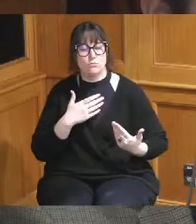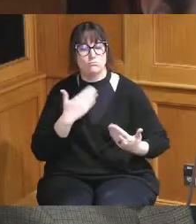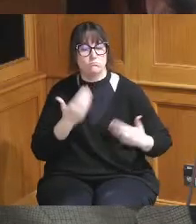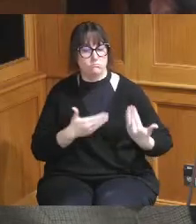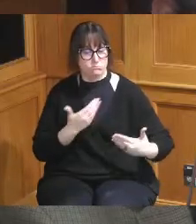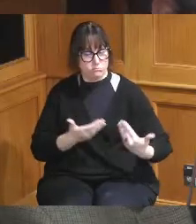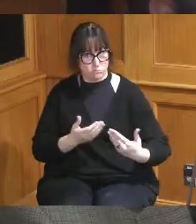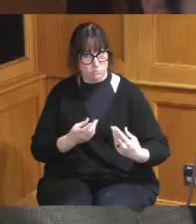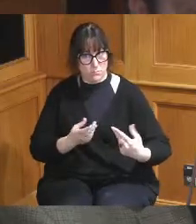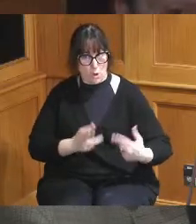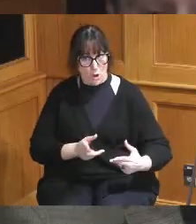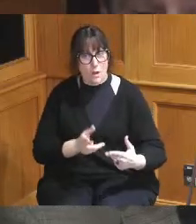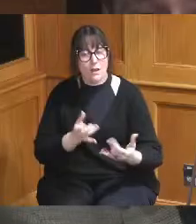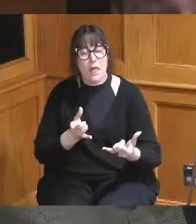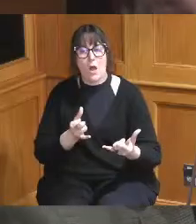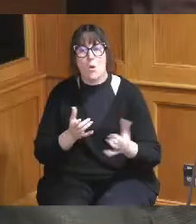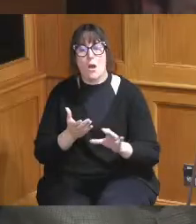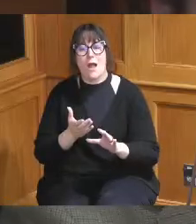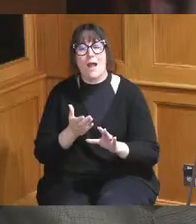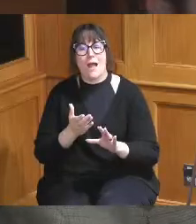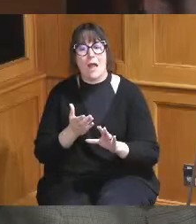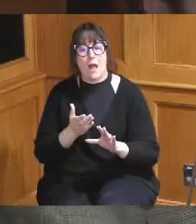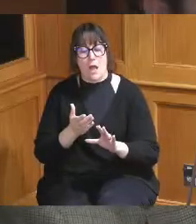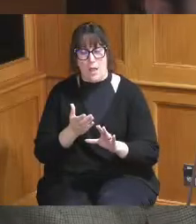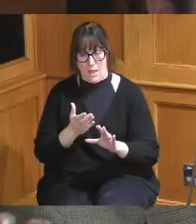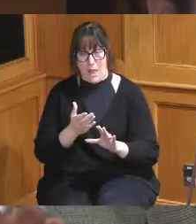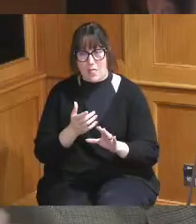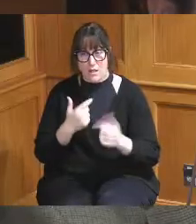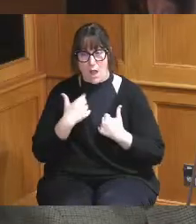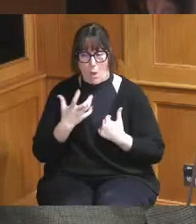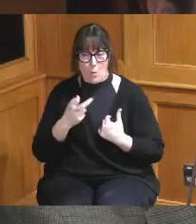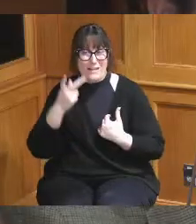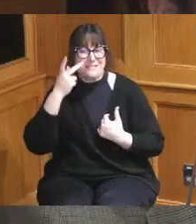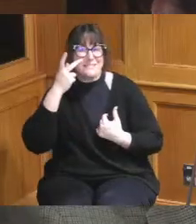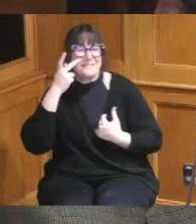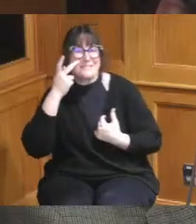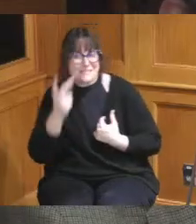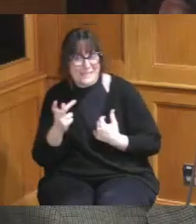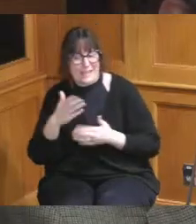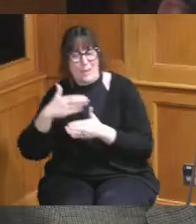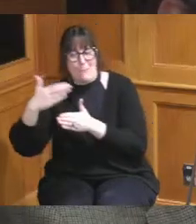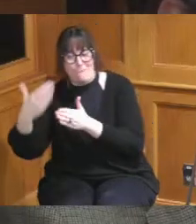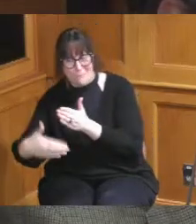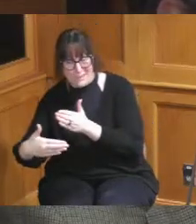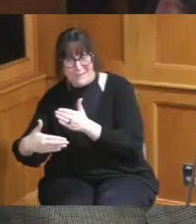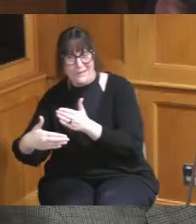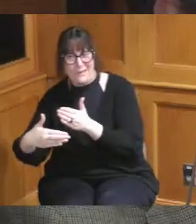and before I start talking about new money I got to see that we've completed what was in the